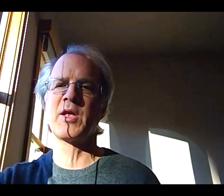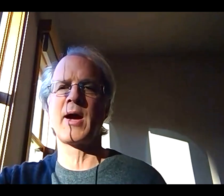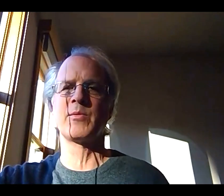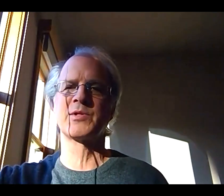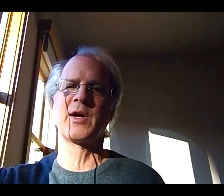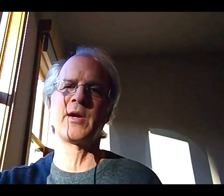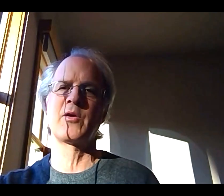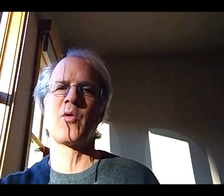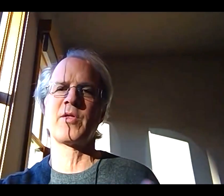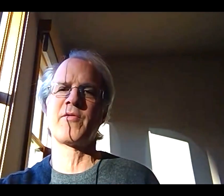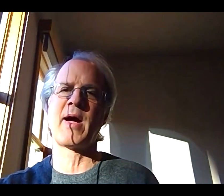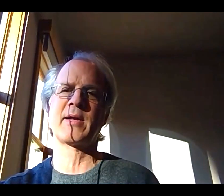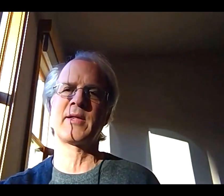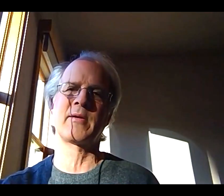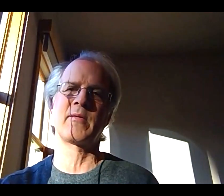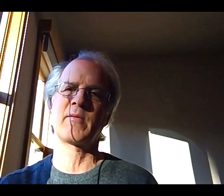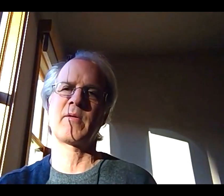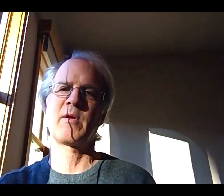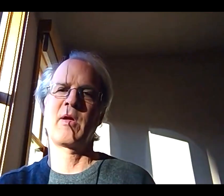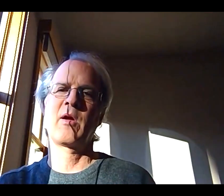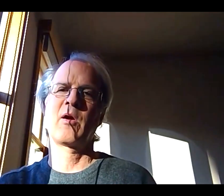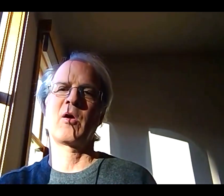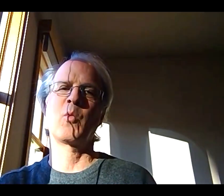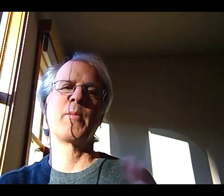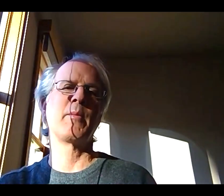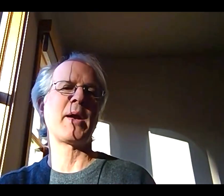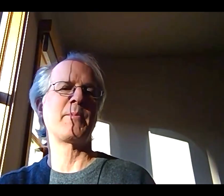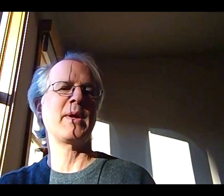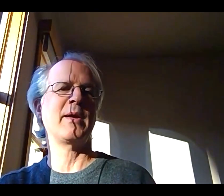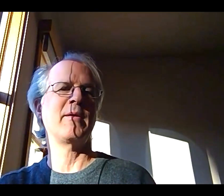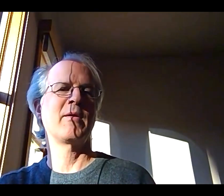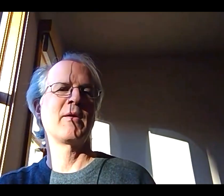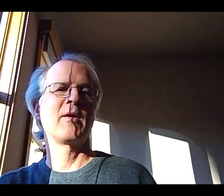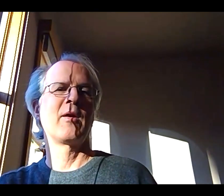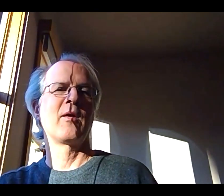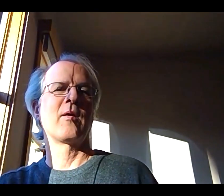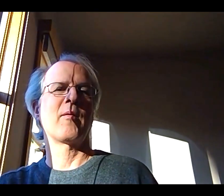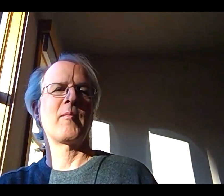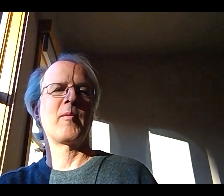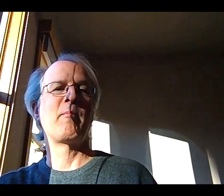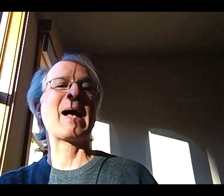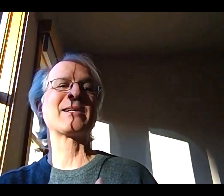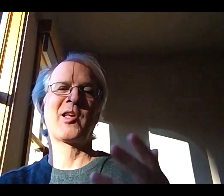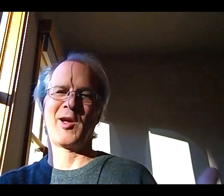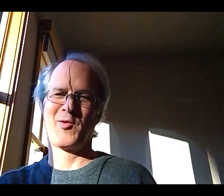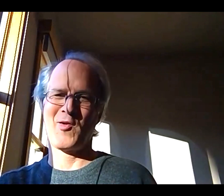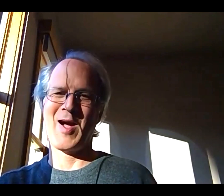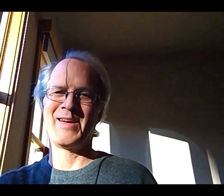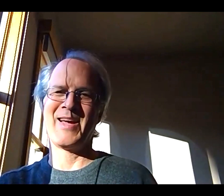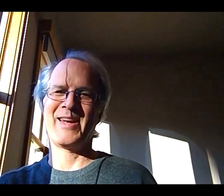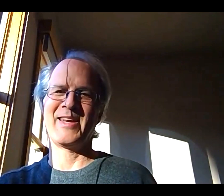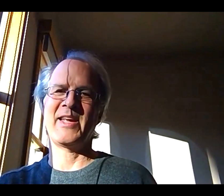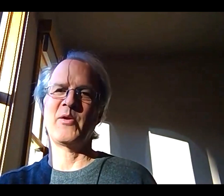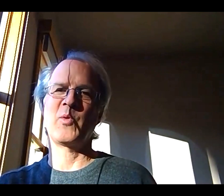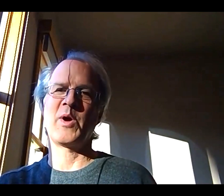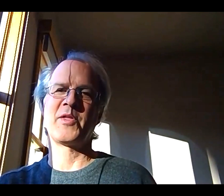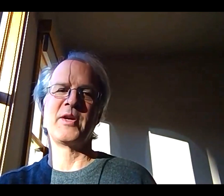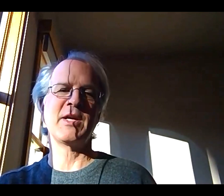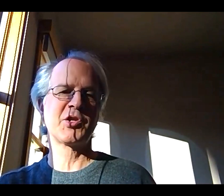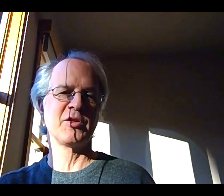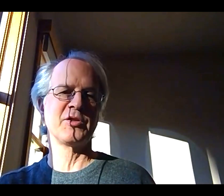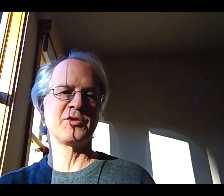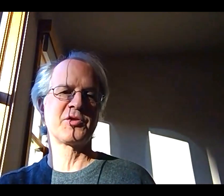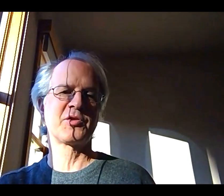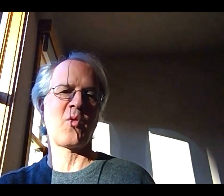that I was going to ignore the fact that a woman might be masking her identity with initials,